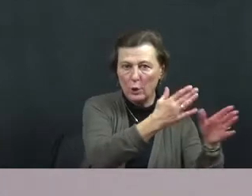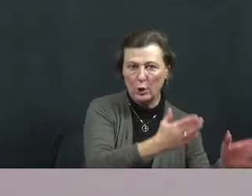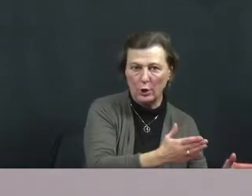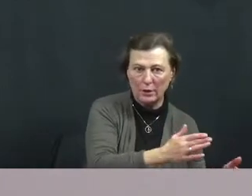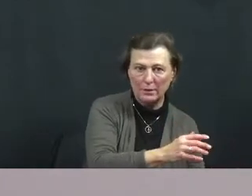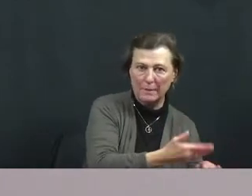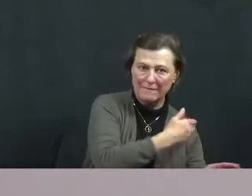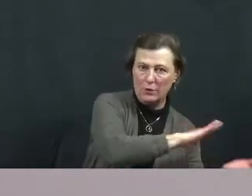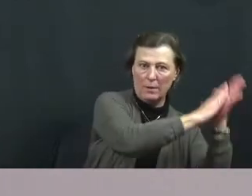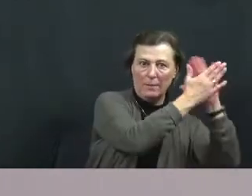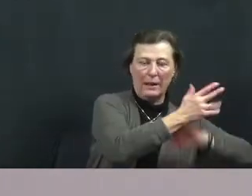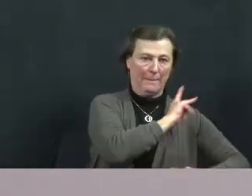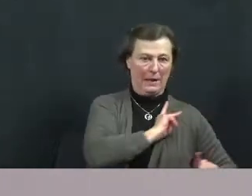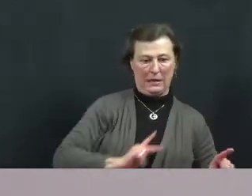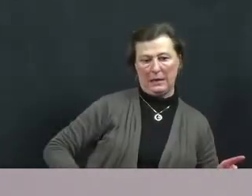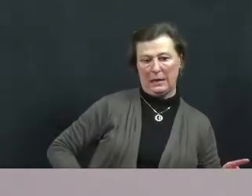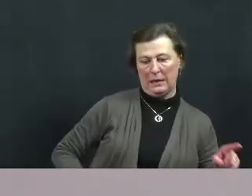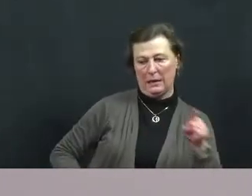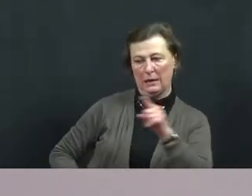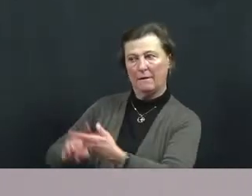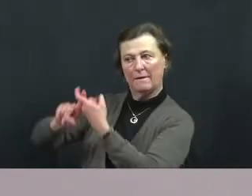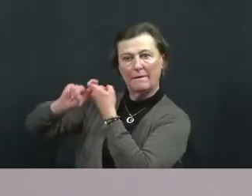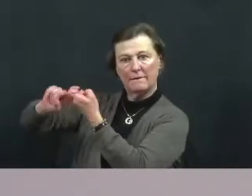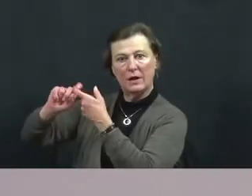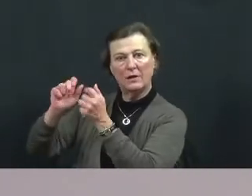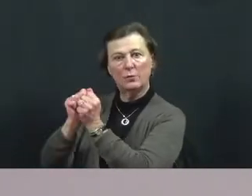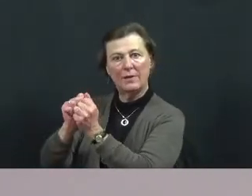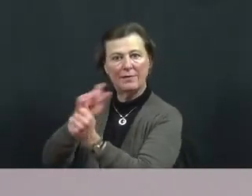And, he was really good friends with king.